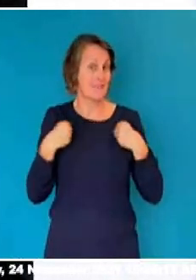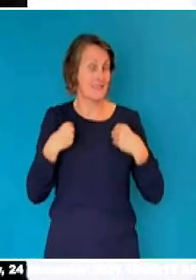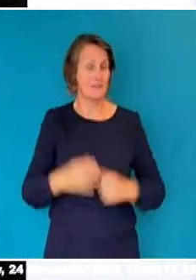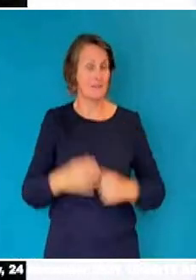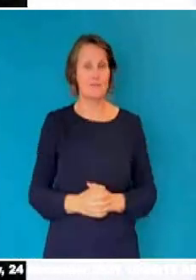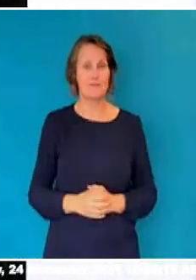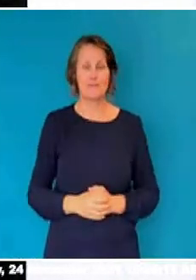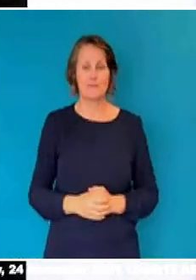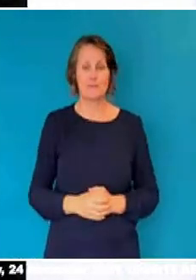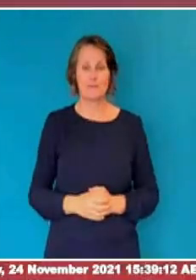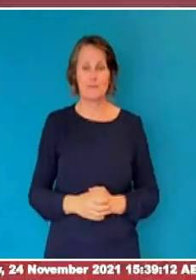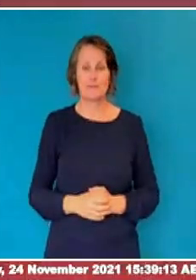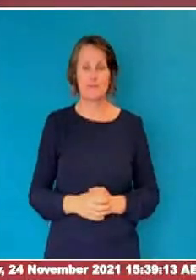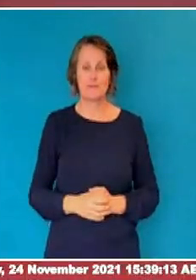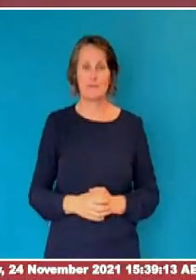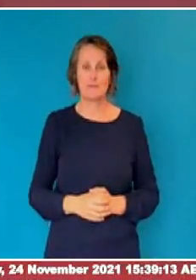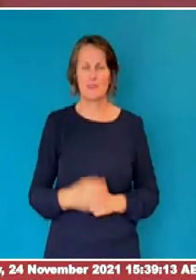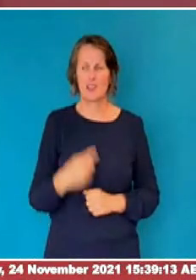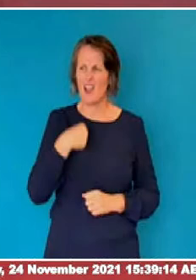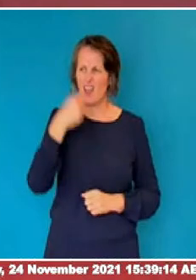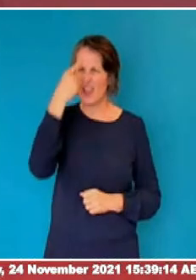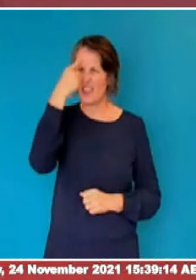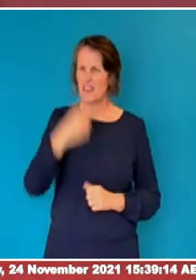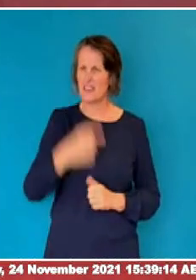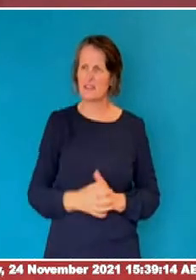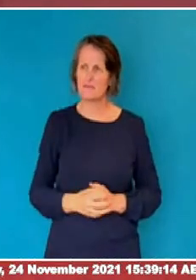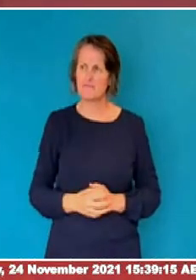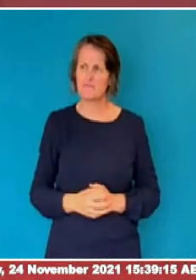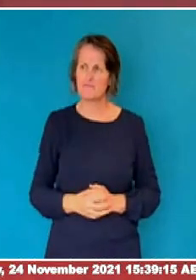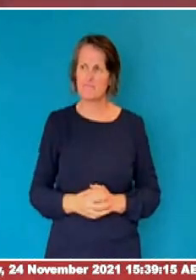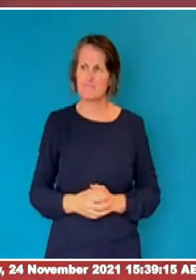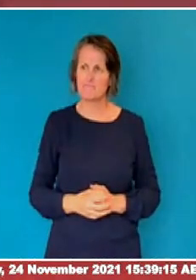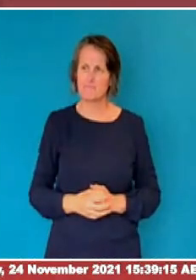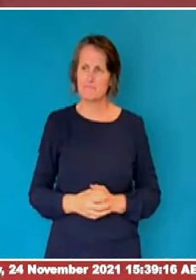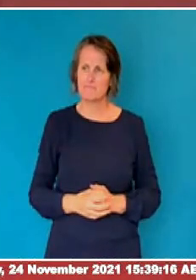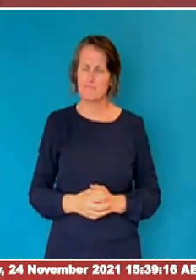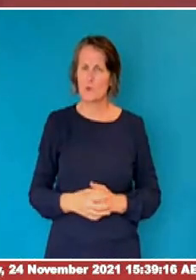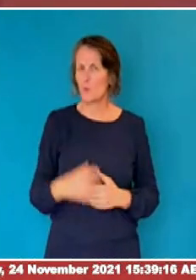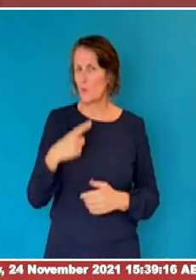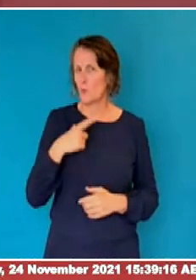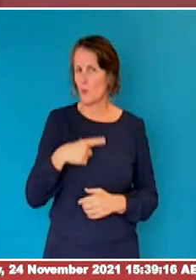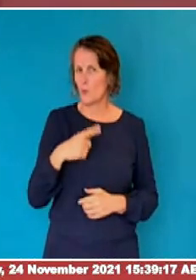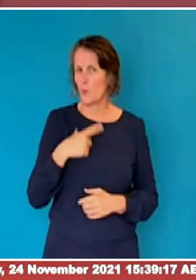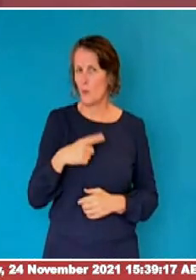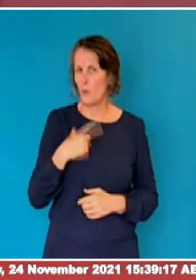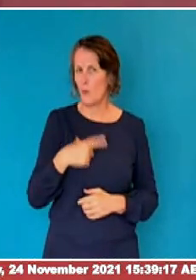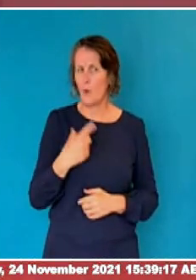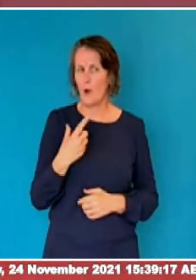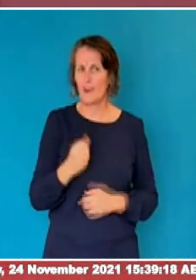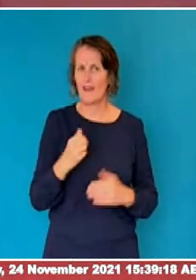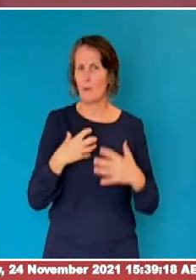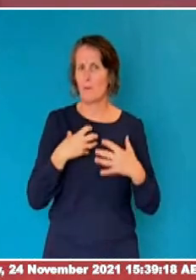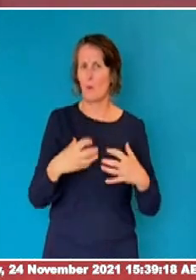I think it's probably two parts, and I think it's both of those things.